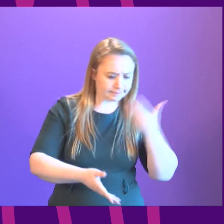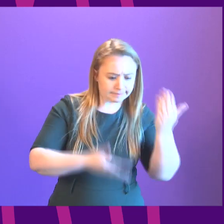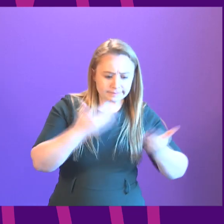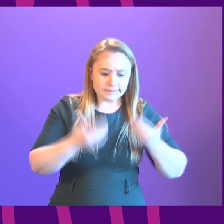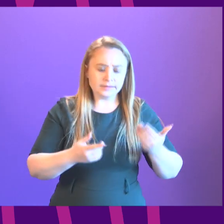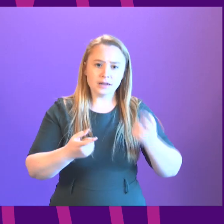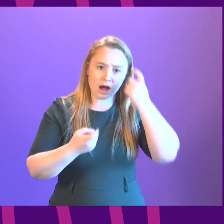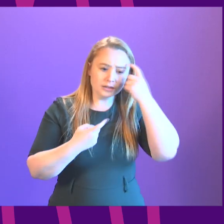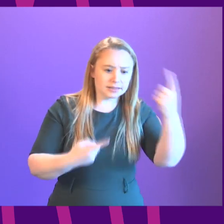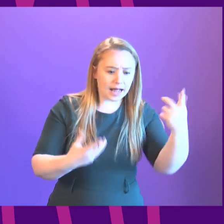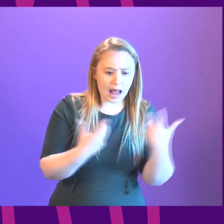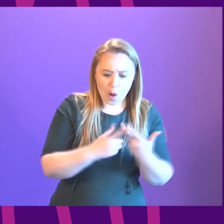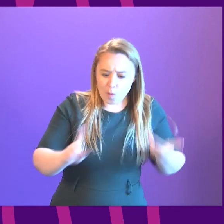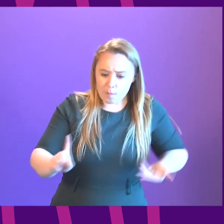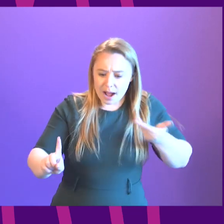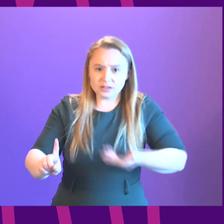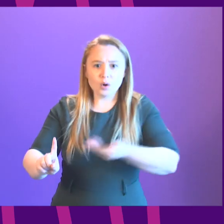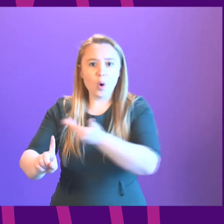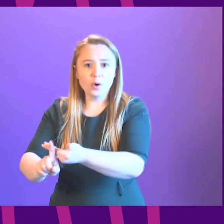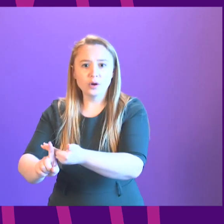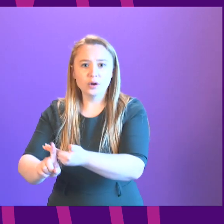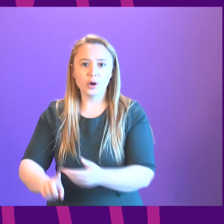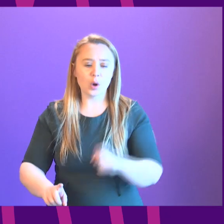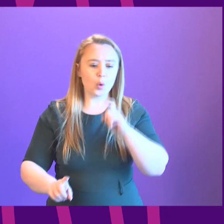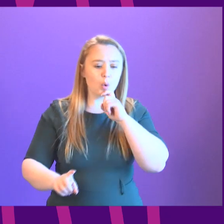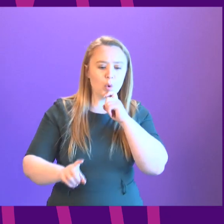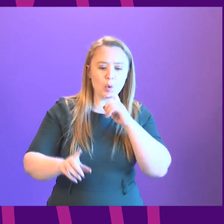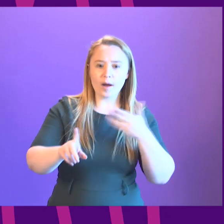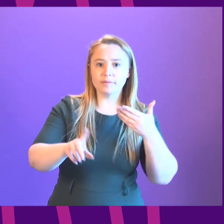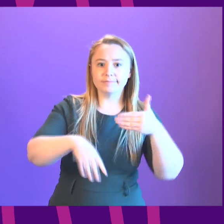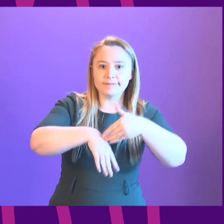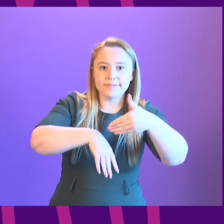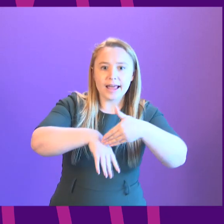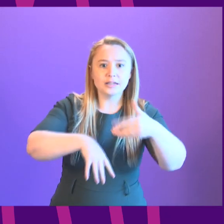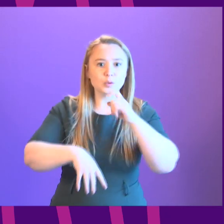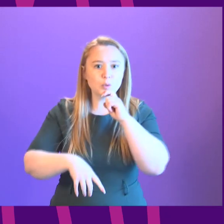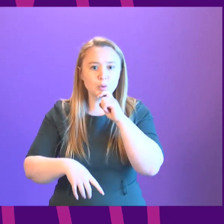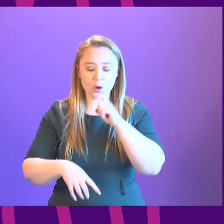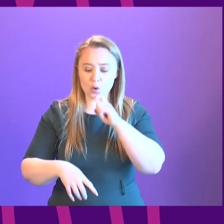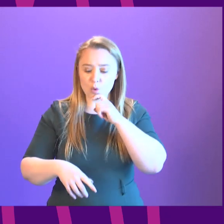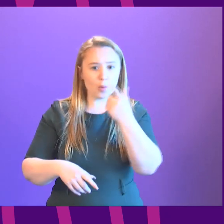more transmissible than other strains and who it might be more likely to transmit to,